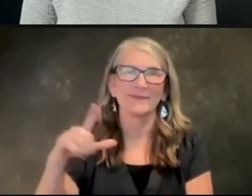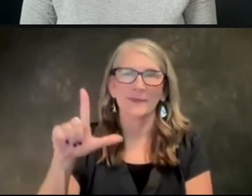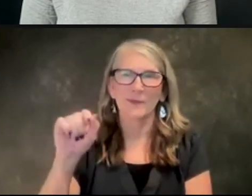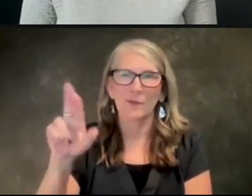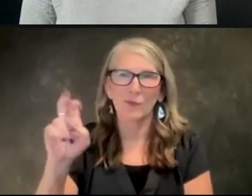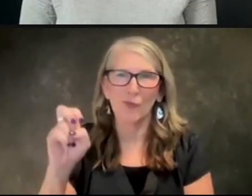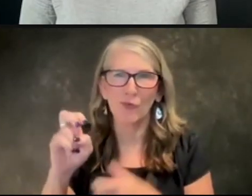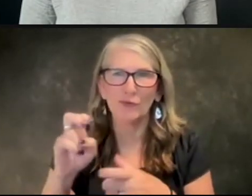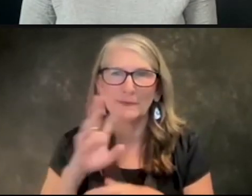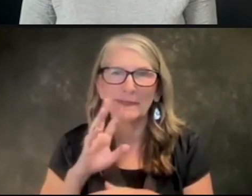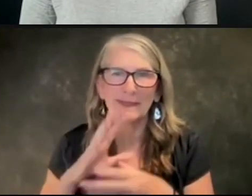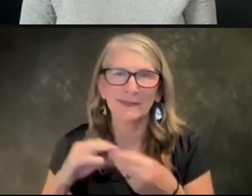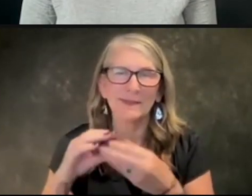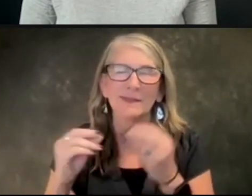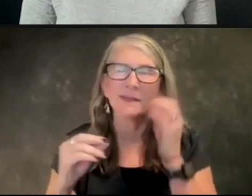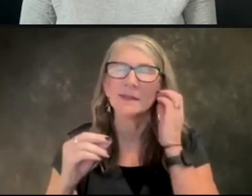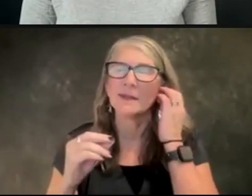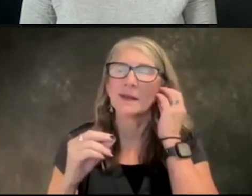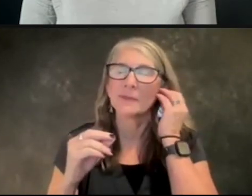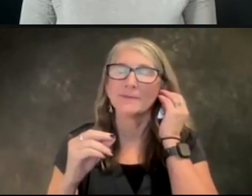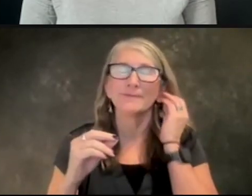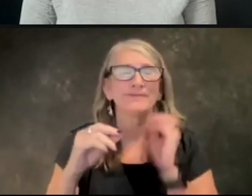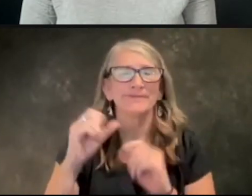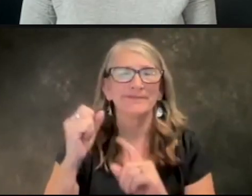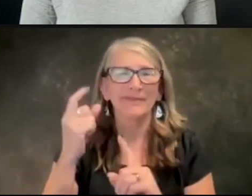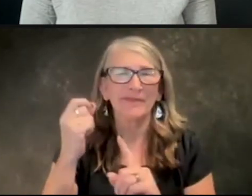I'll answer that. This is Lore speaking.